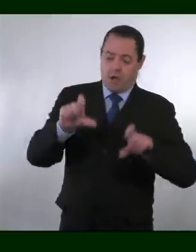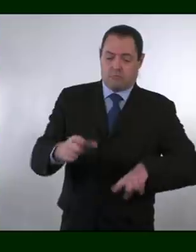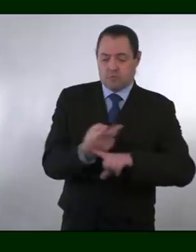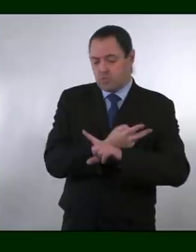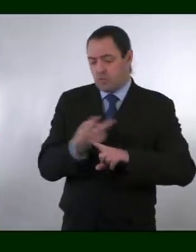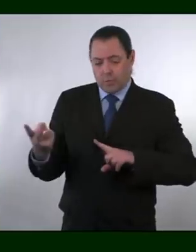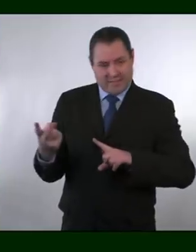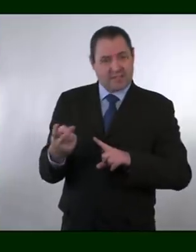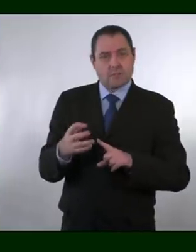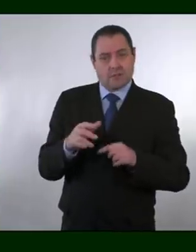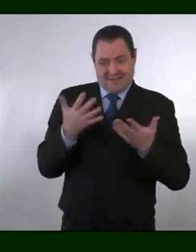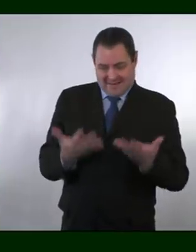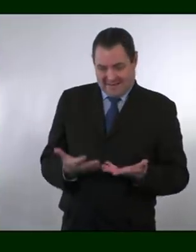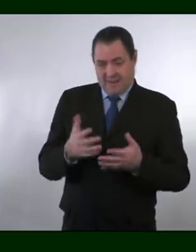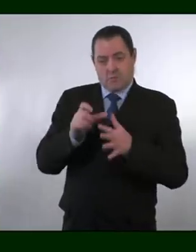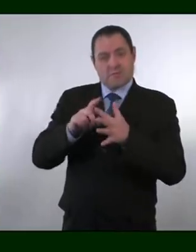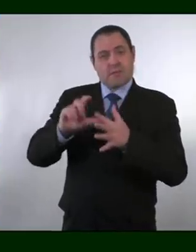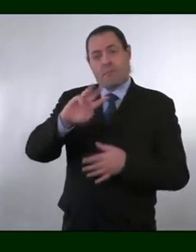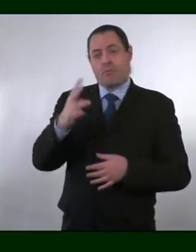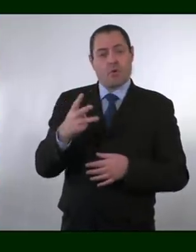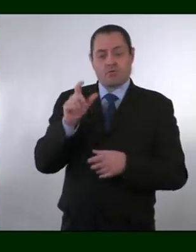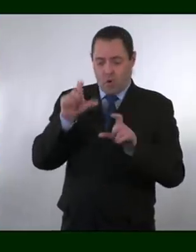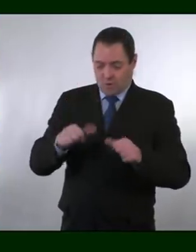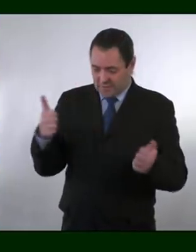of this lockdown on 3 December? >>The Prime Minister